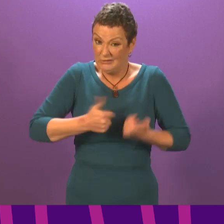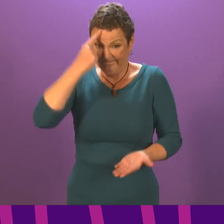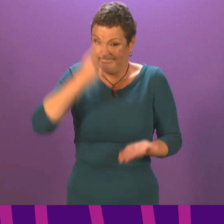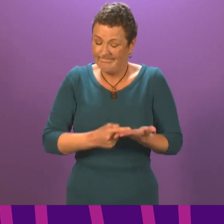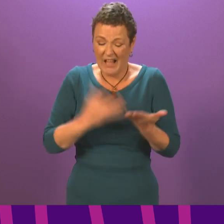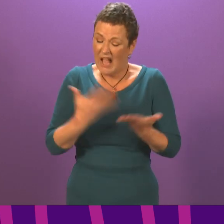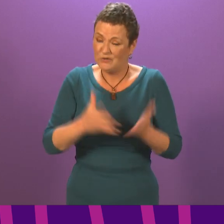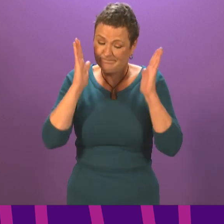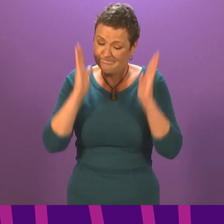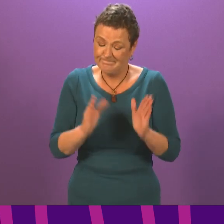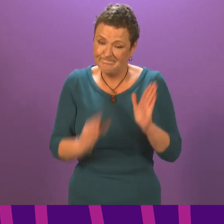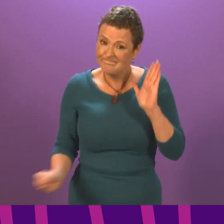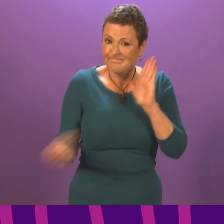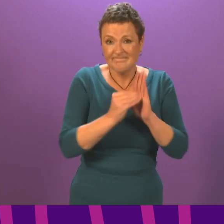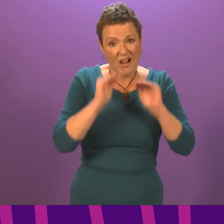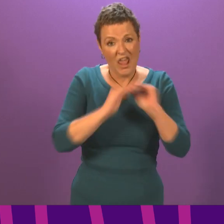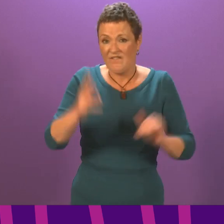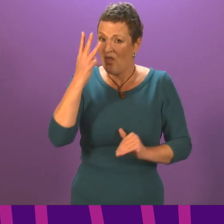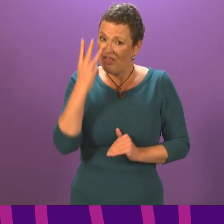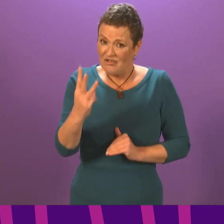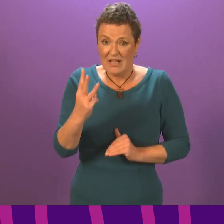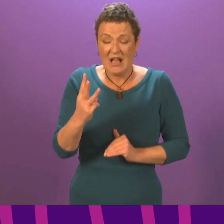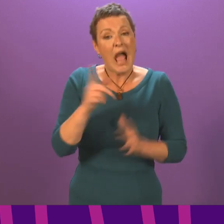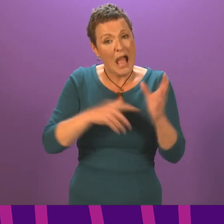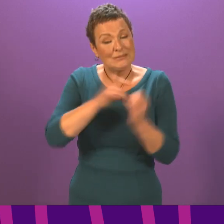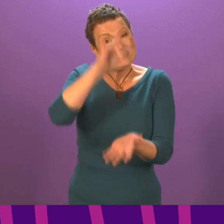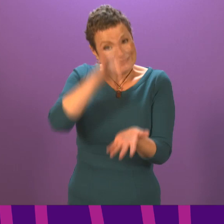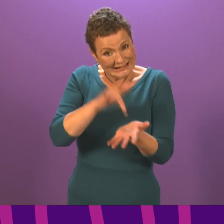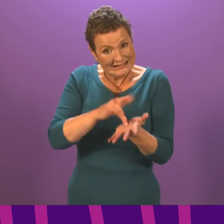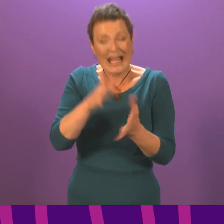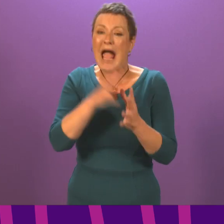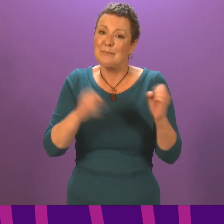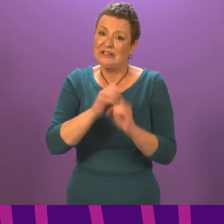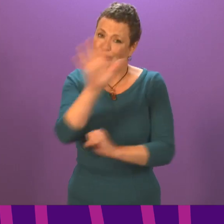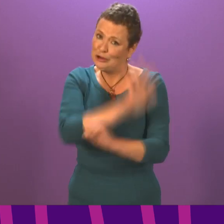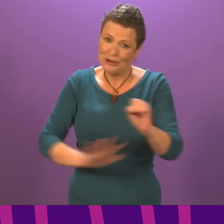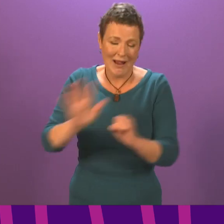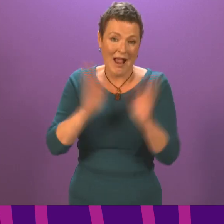are necessary to bring the situation in Aberdeen and Aberdeenshire back under control.